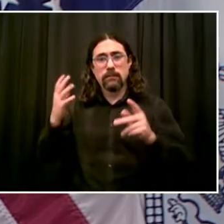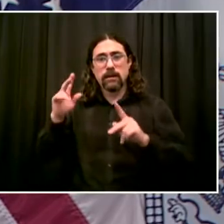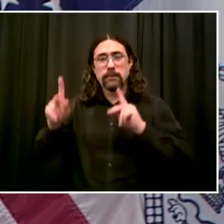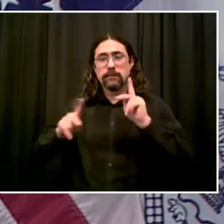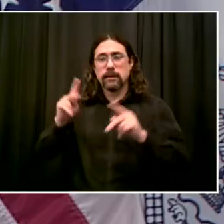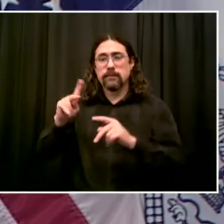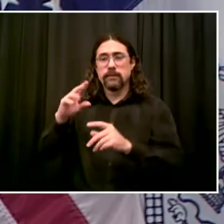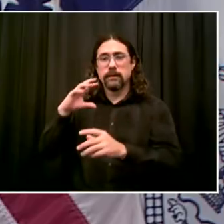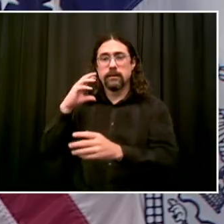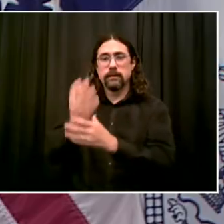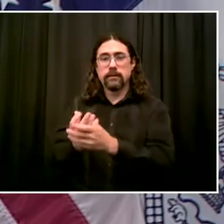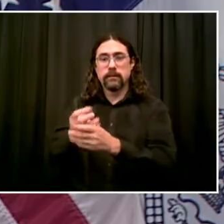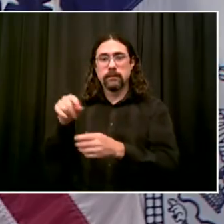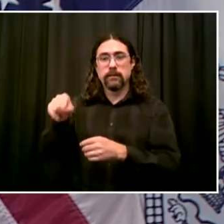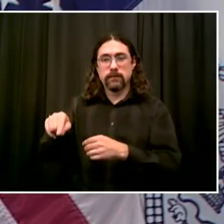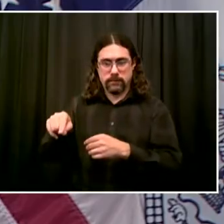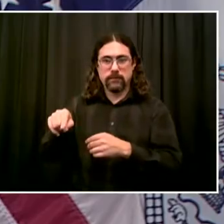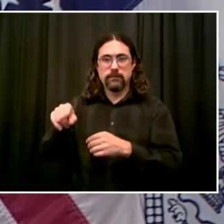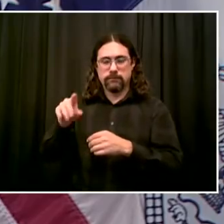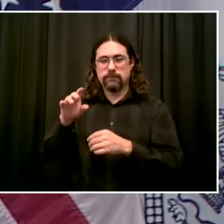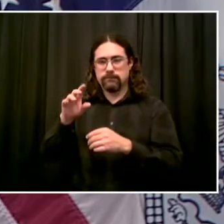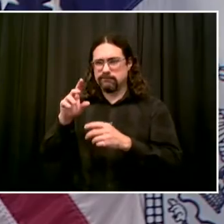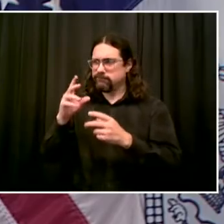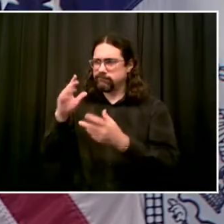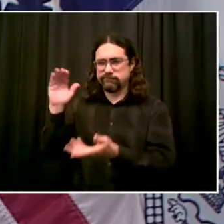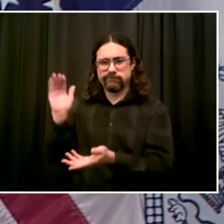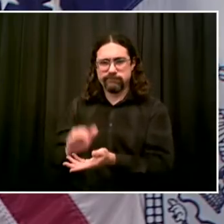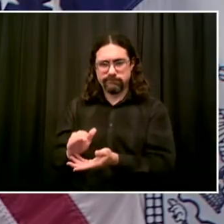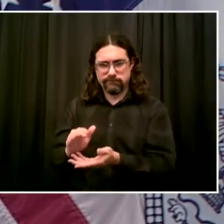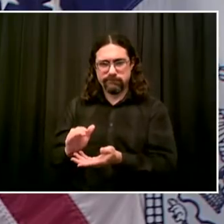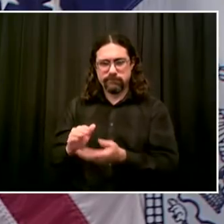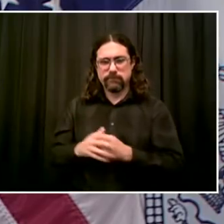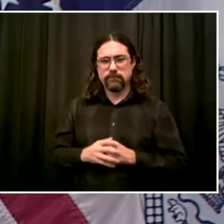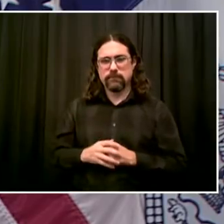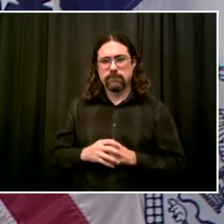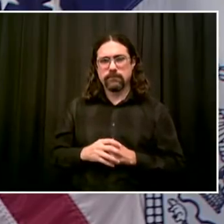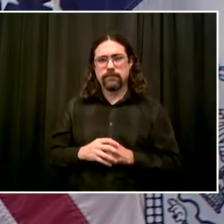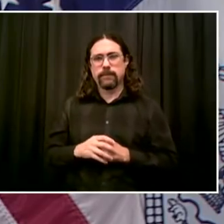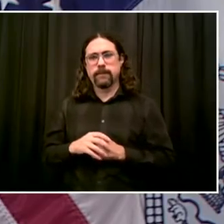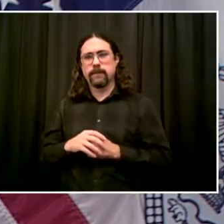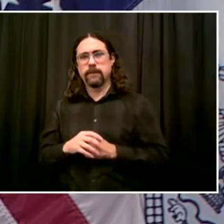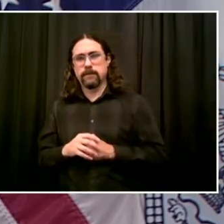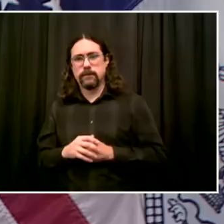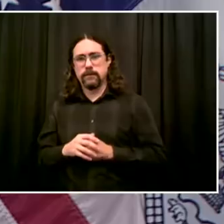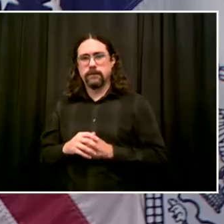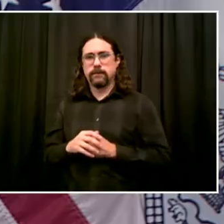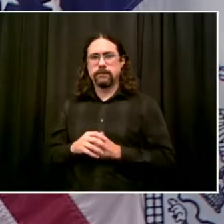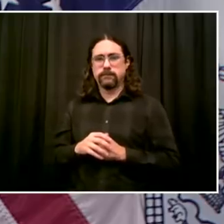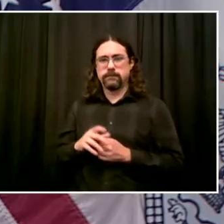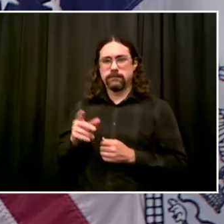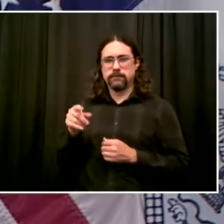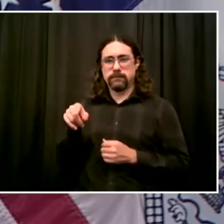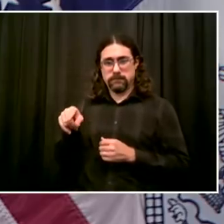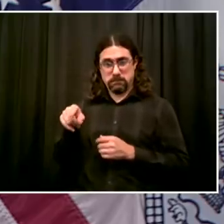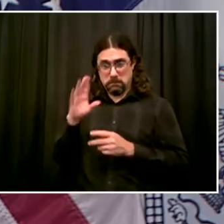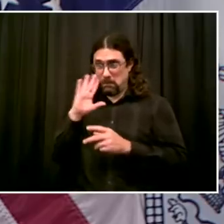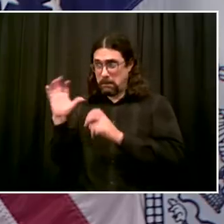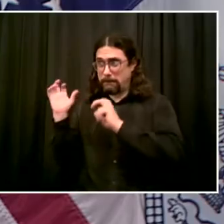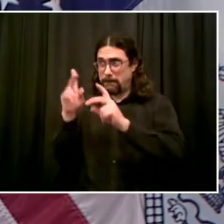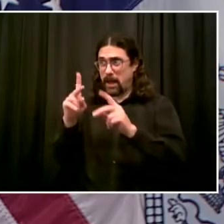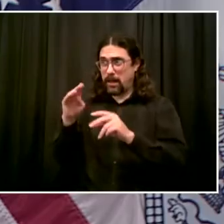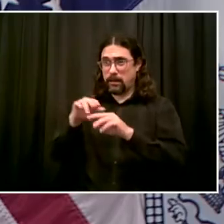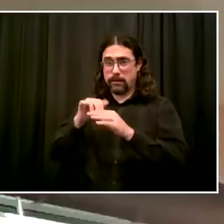PROFOUNDLY BY